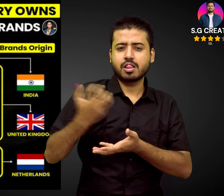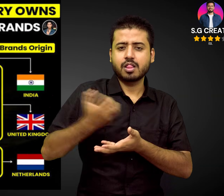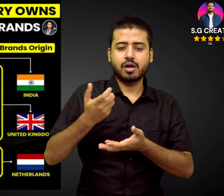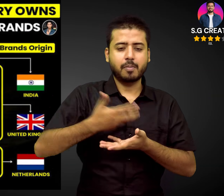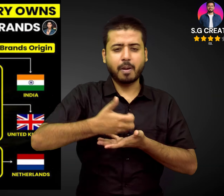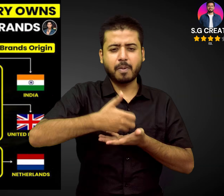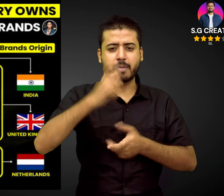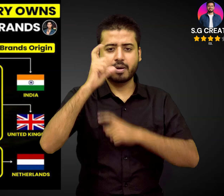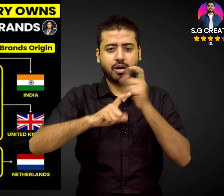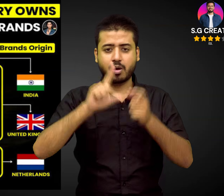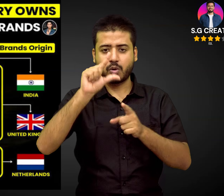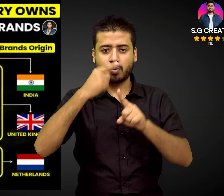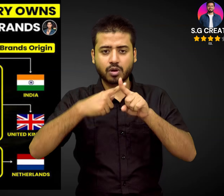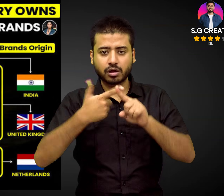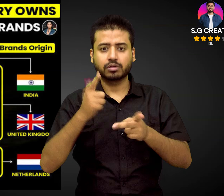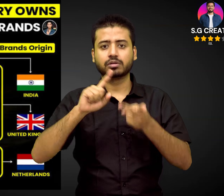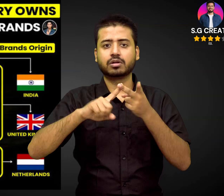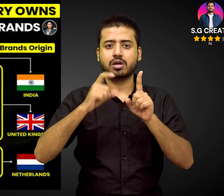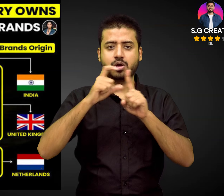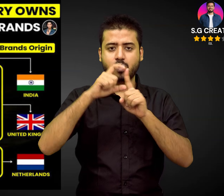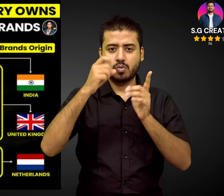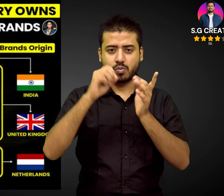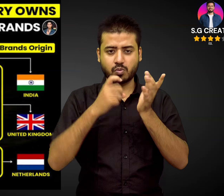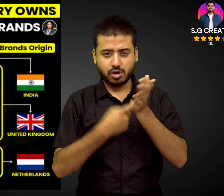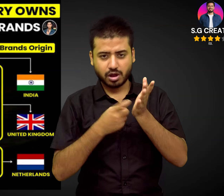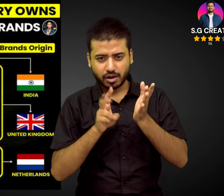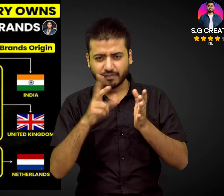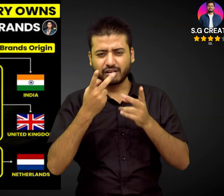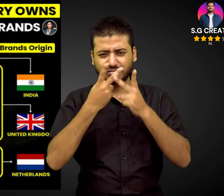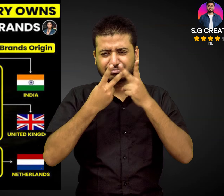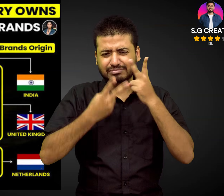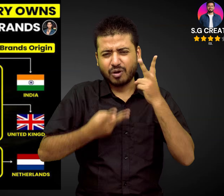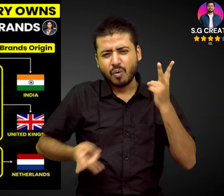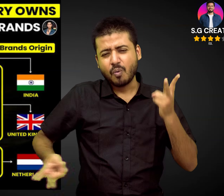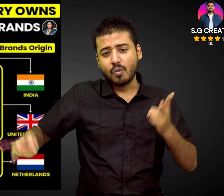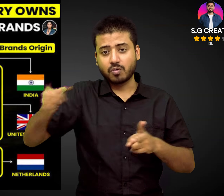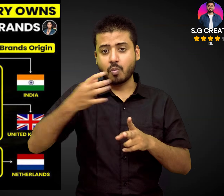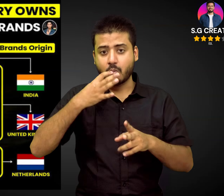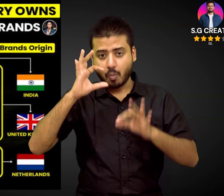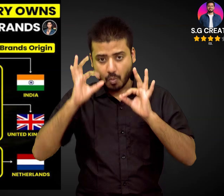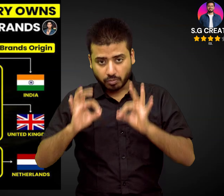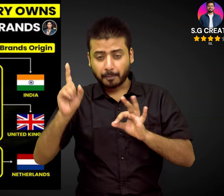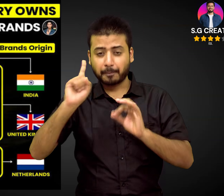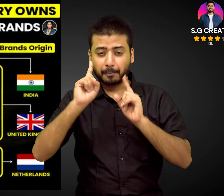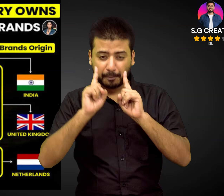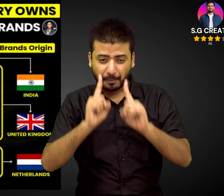of your skin. The chemistry of real soap versus cinder bars. The distinction between a true soap